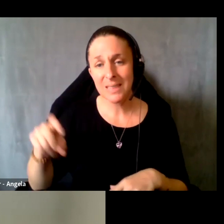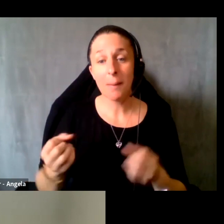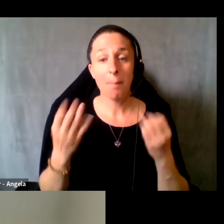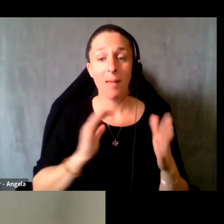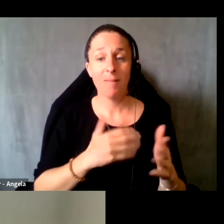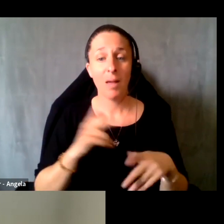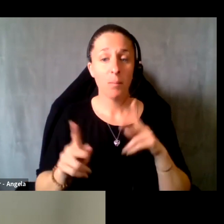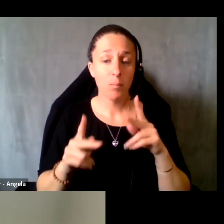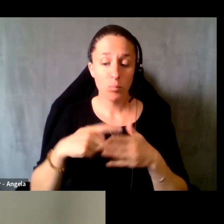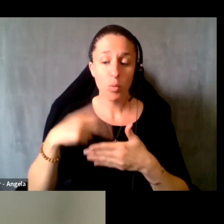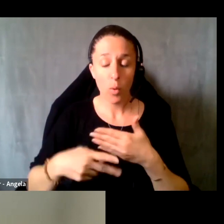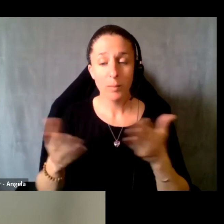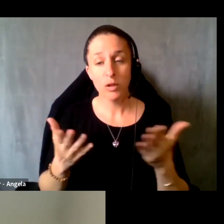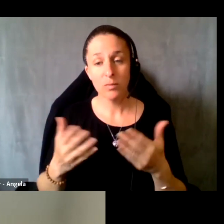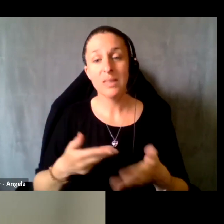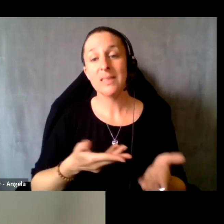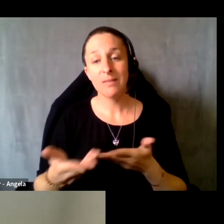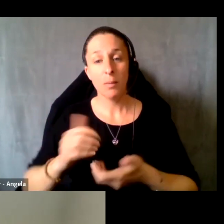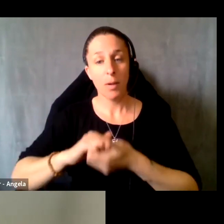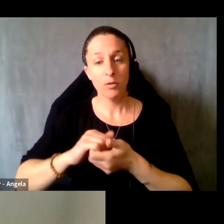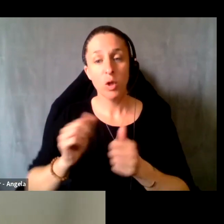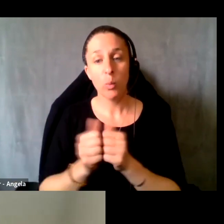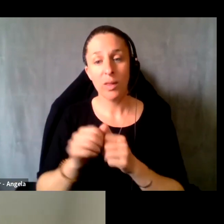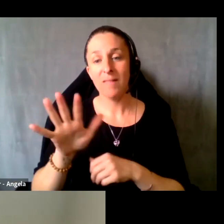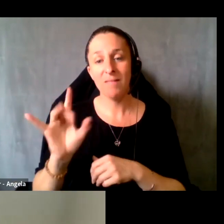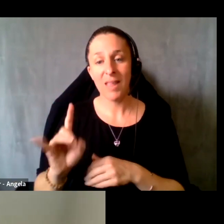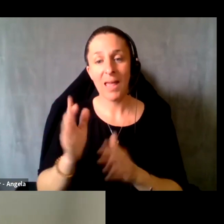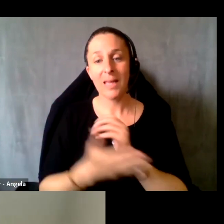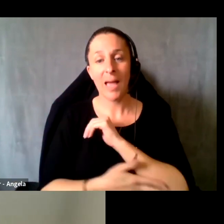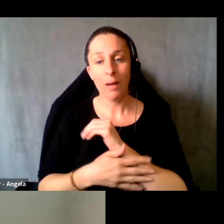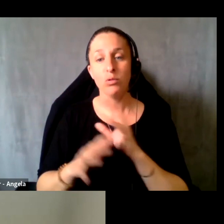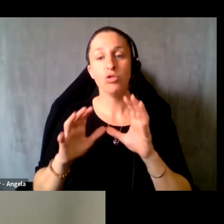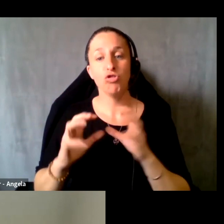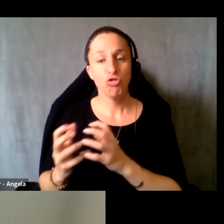and services are delivered in partnership with the 58 counties, tribes, as well as contracted